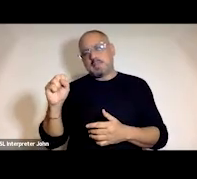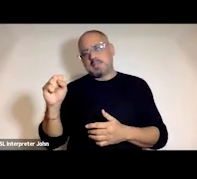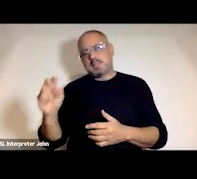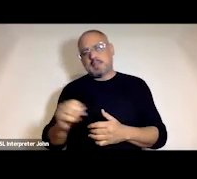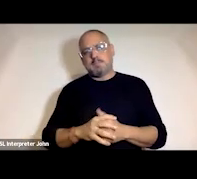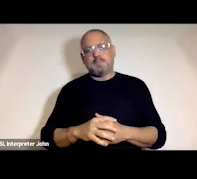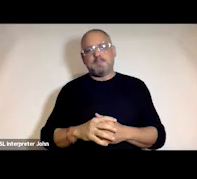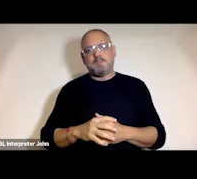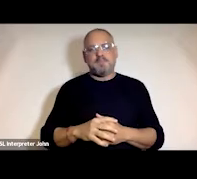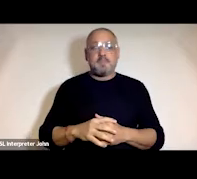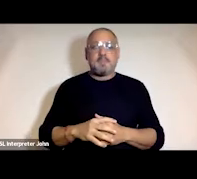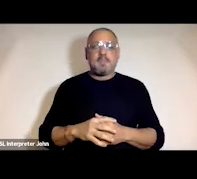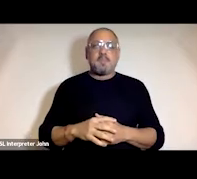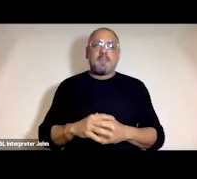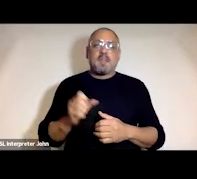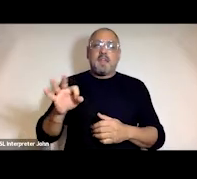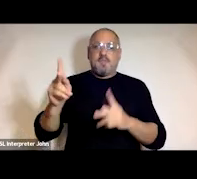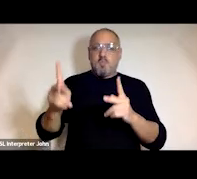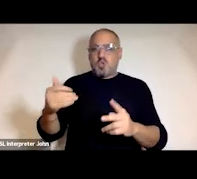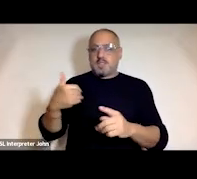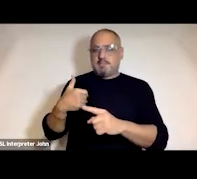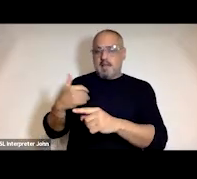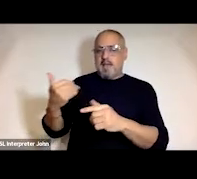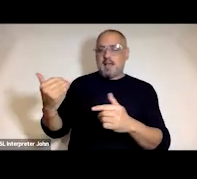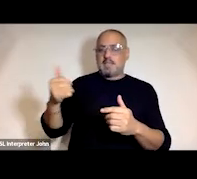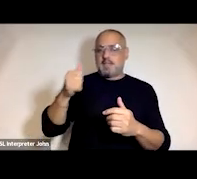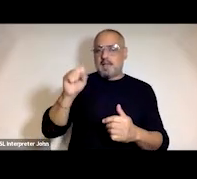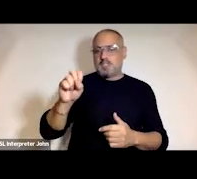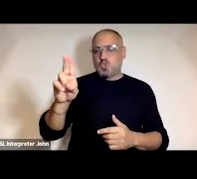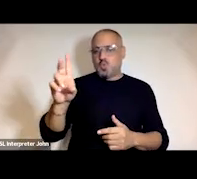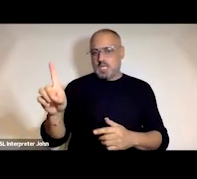Okay. So if a person has a substance use disorder